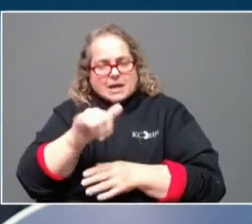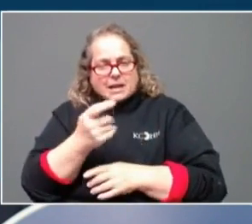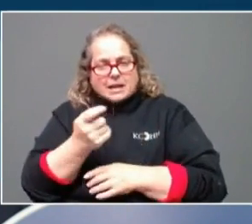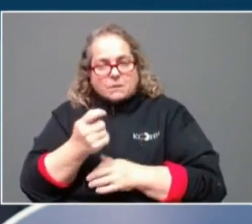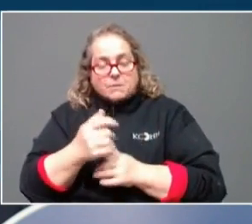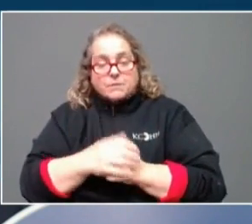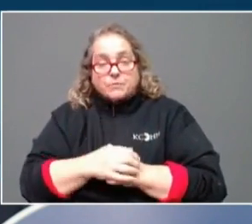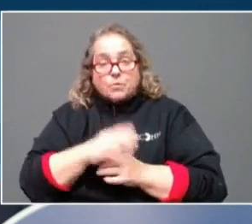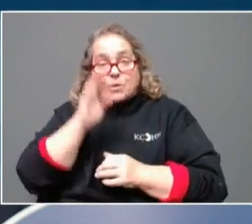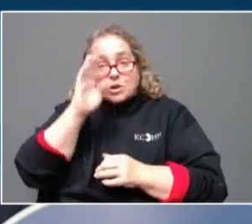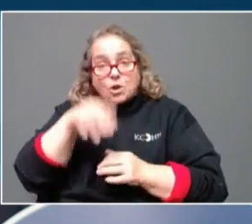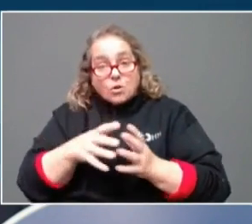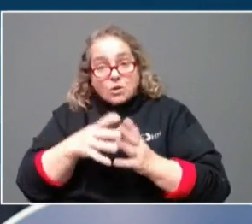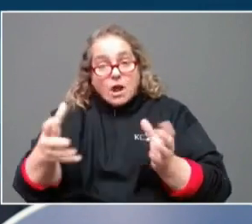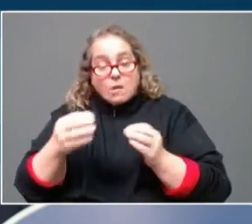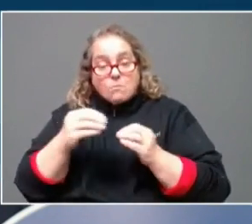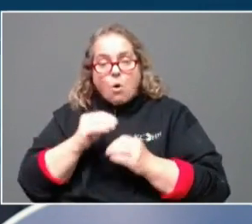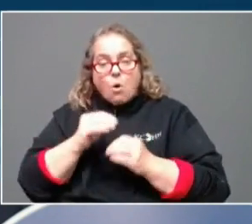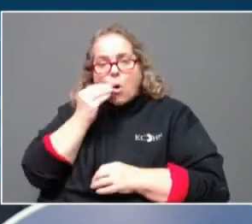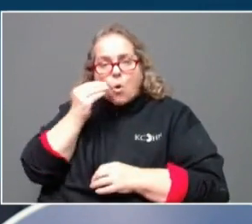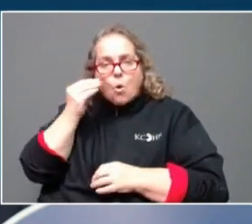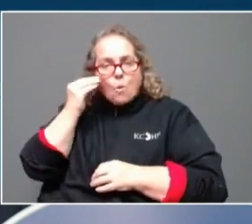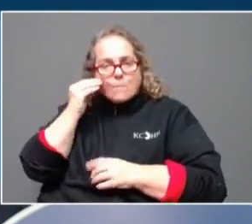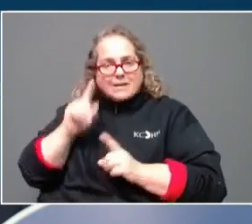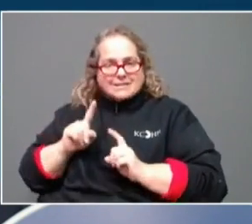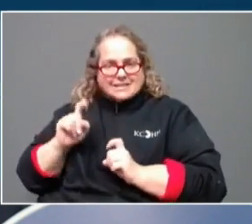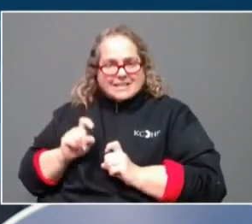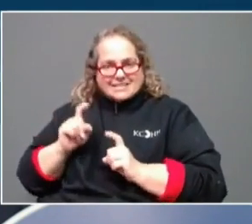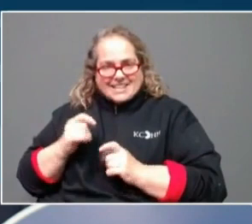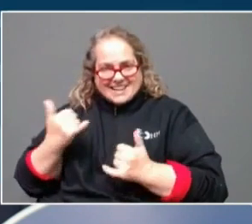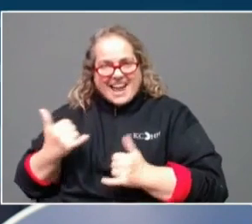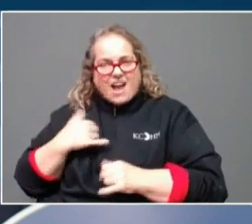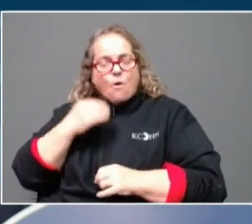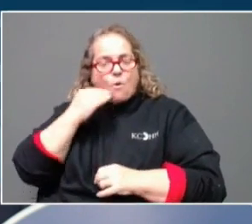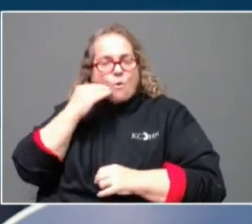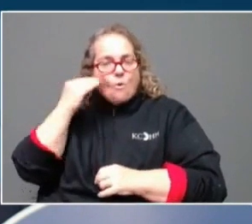more home based testing at home testing that's not reported to us. So hopefully